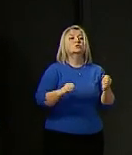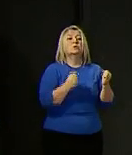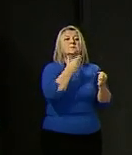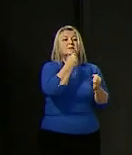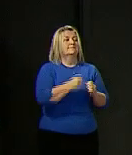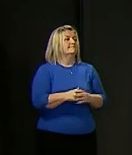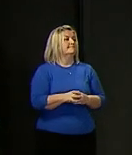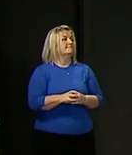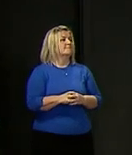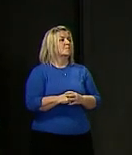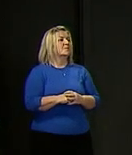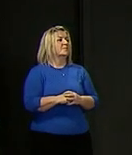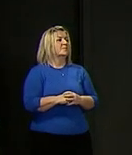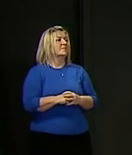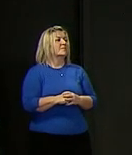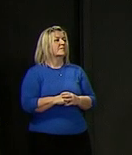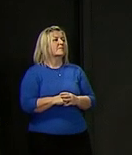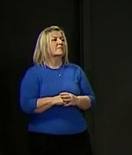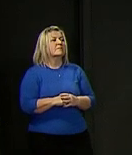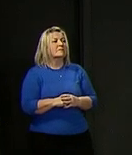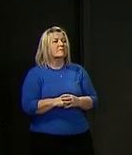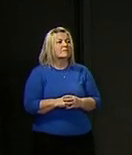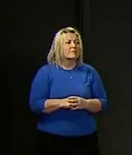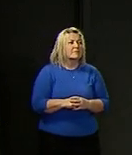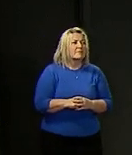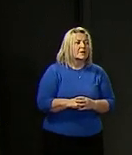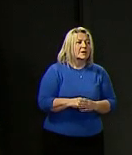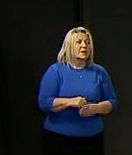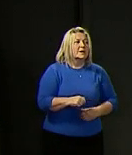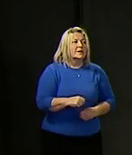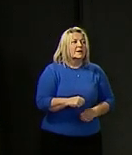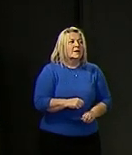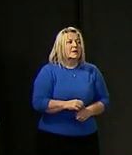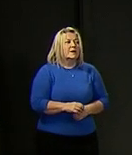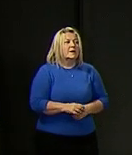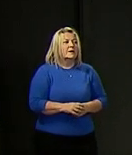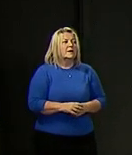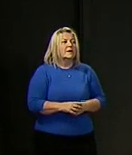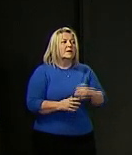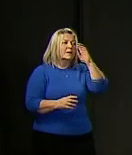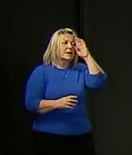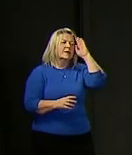enforcement I start I'd like to return to the issue of all schooling and layout